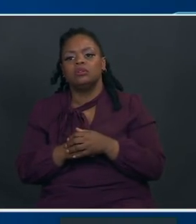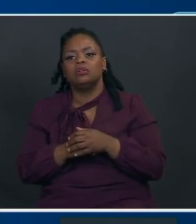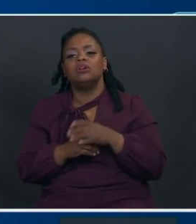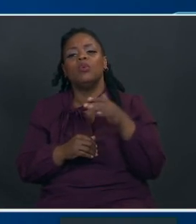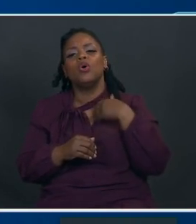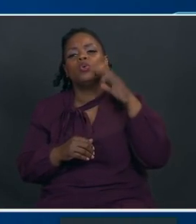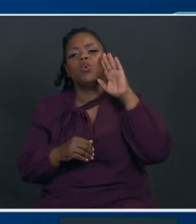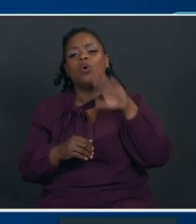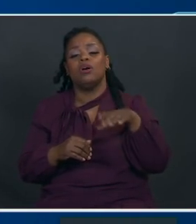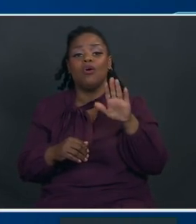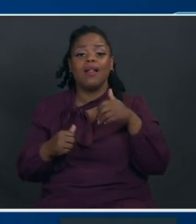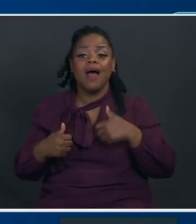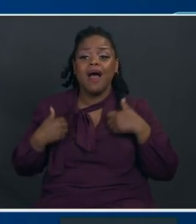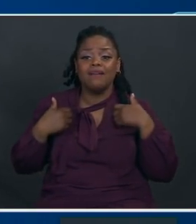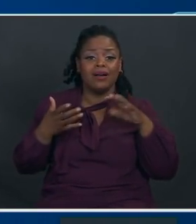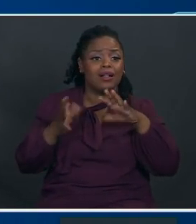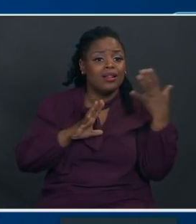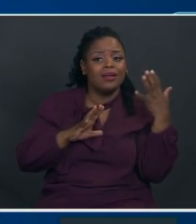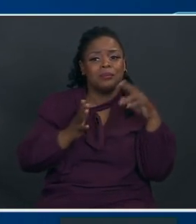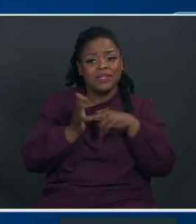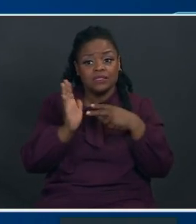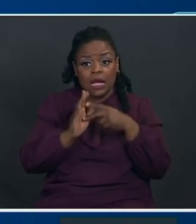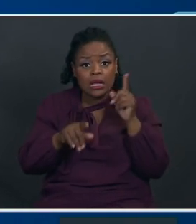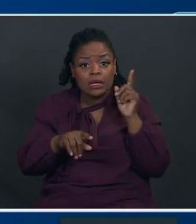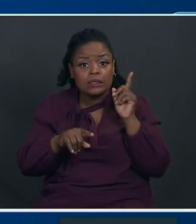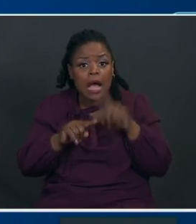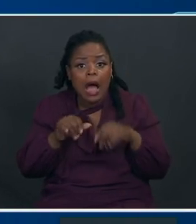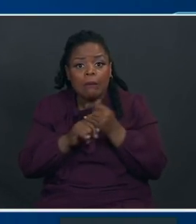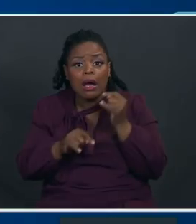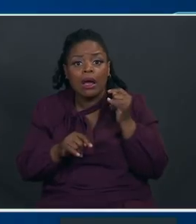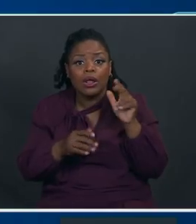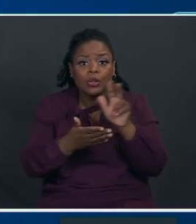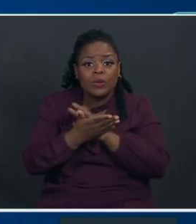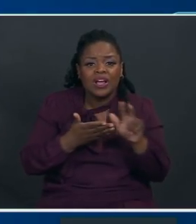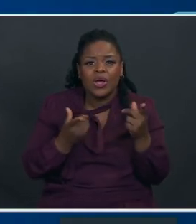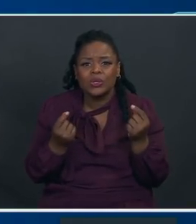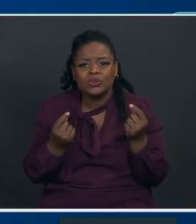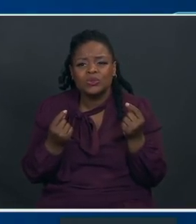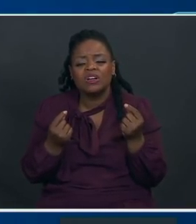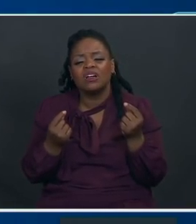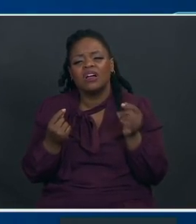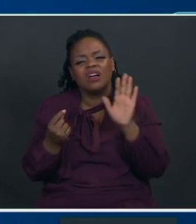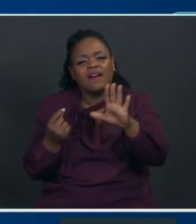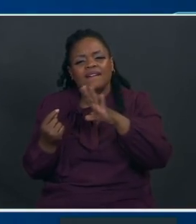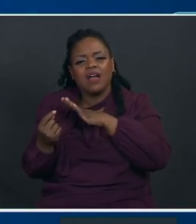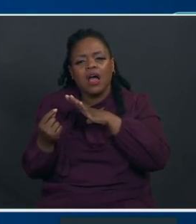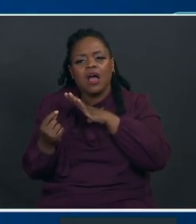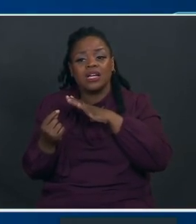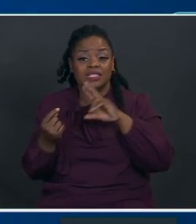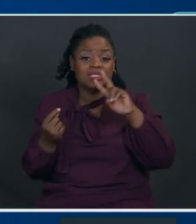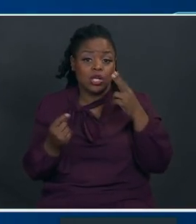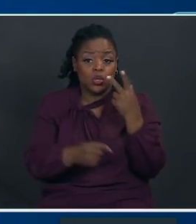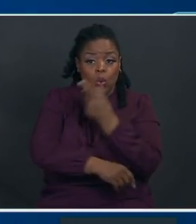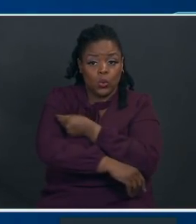in the best time window. And in those rare circumstances, the second dose may be given up to six weeks